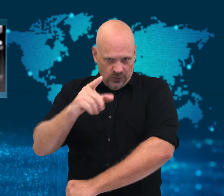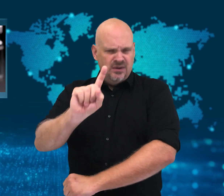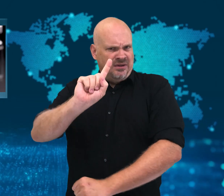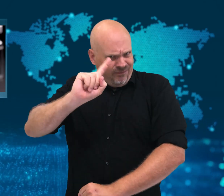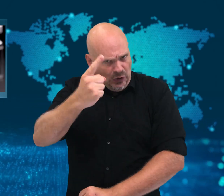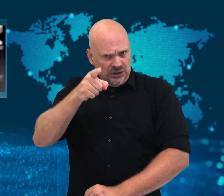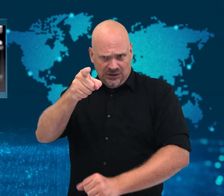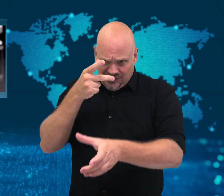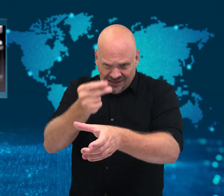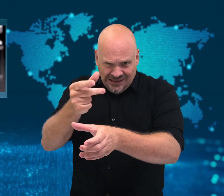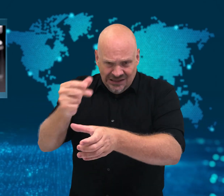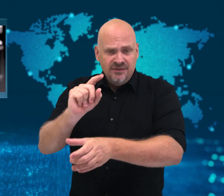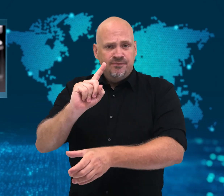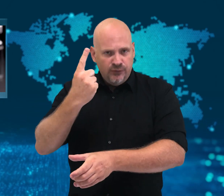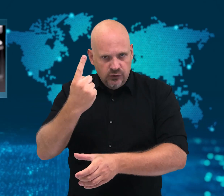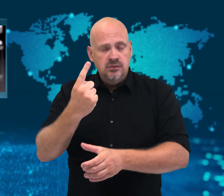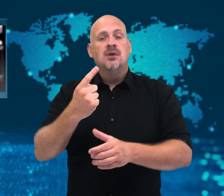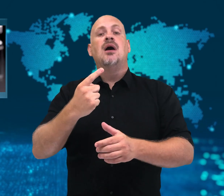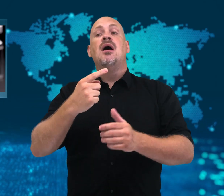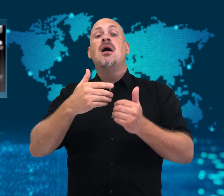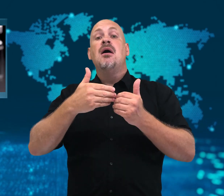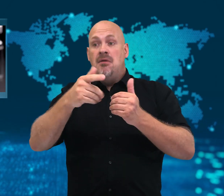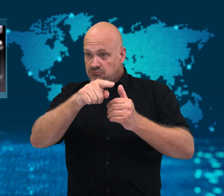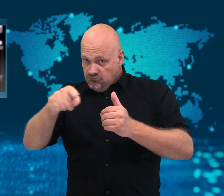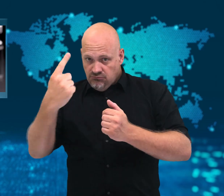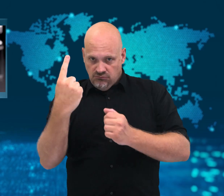giving booster shots.